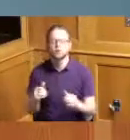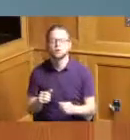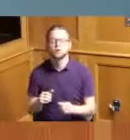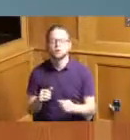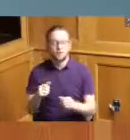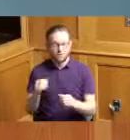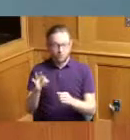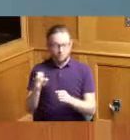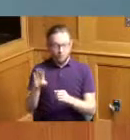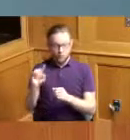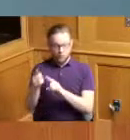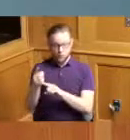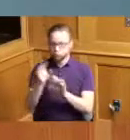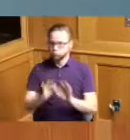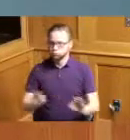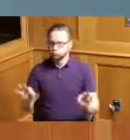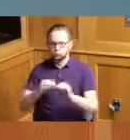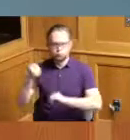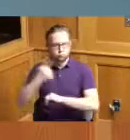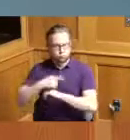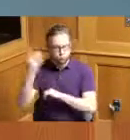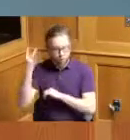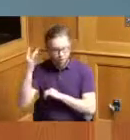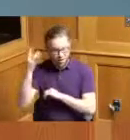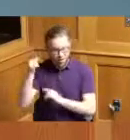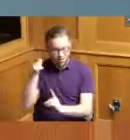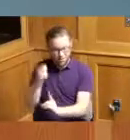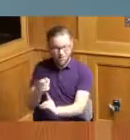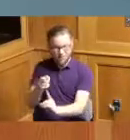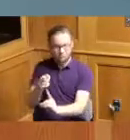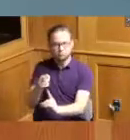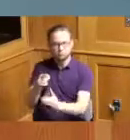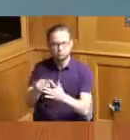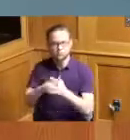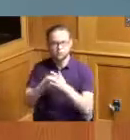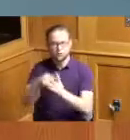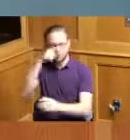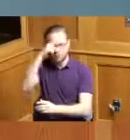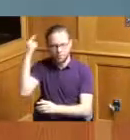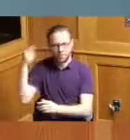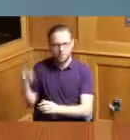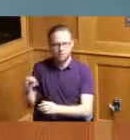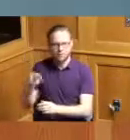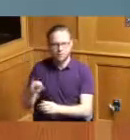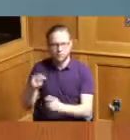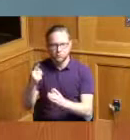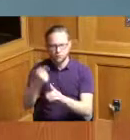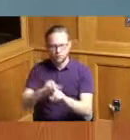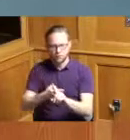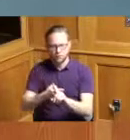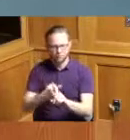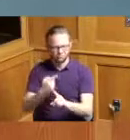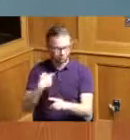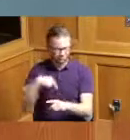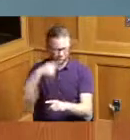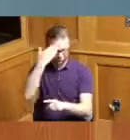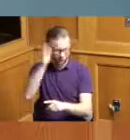February is recognized as Black History Month but we should all know that black history is